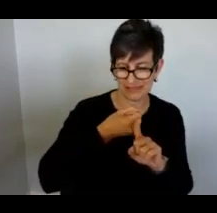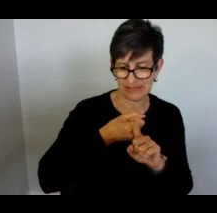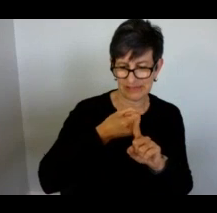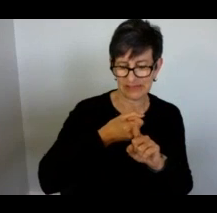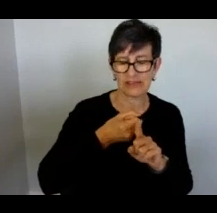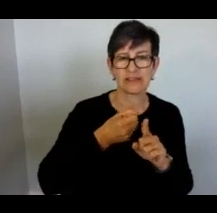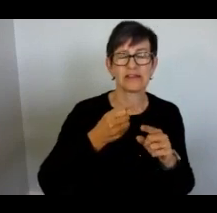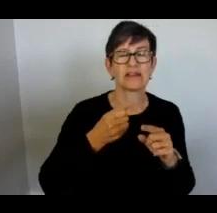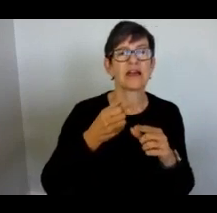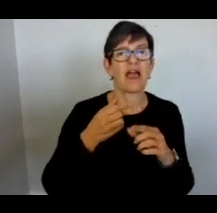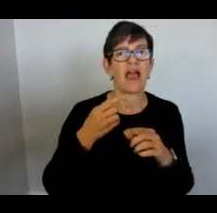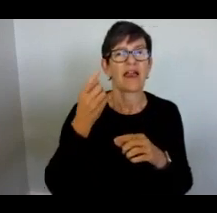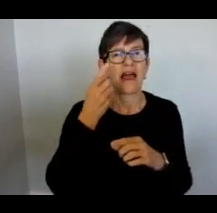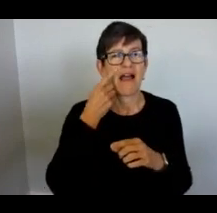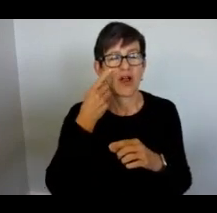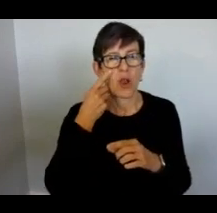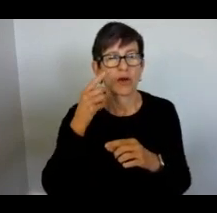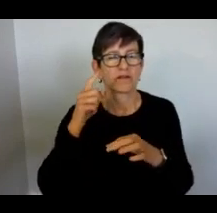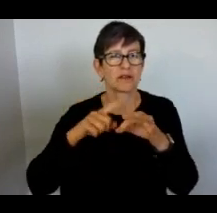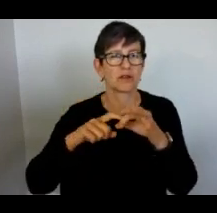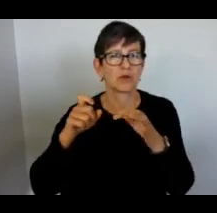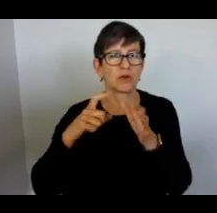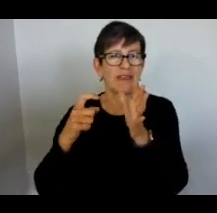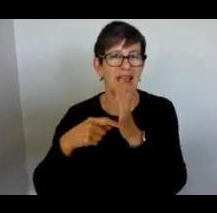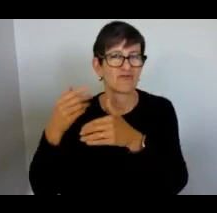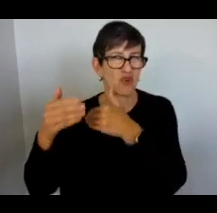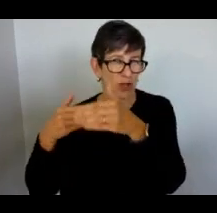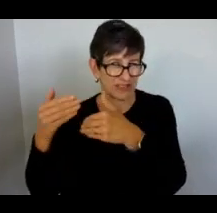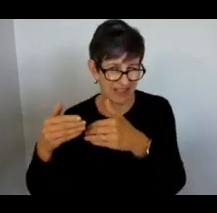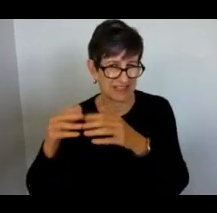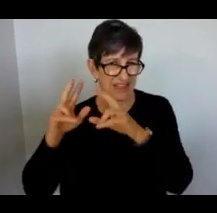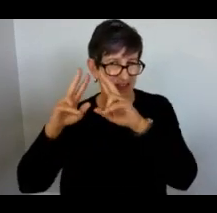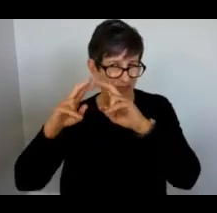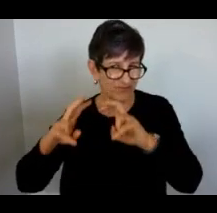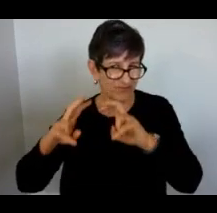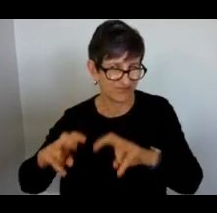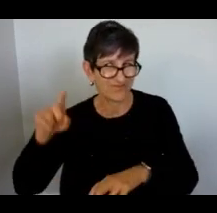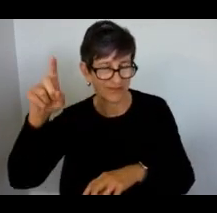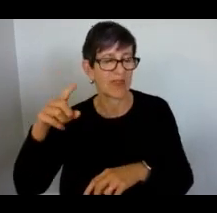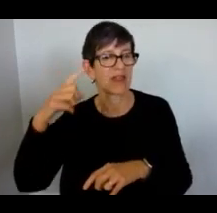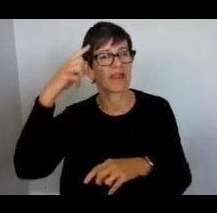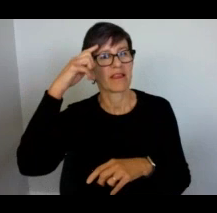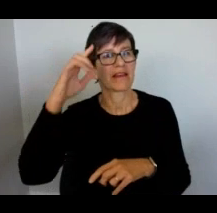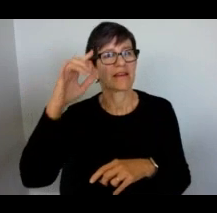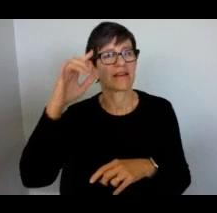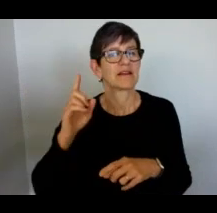have a guardian appointed or a guardian appointed with the Office of the Public Guardian. It is as